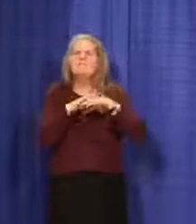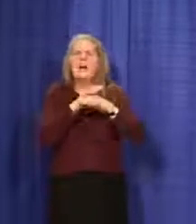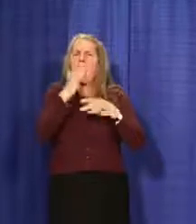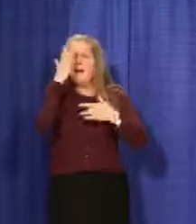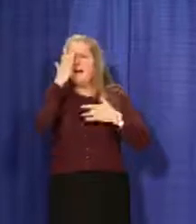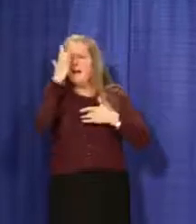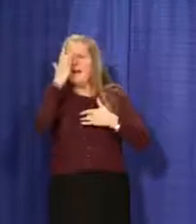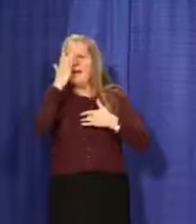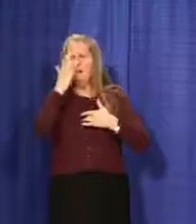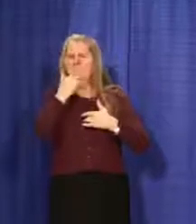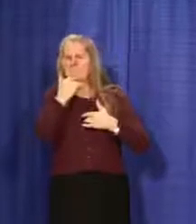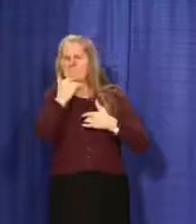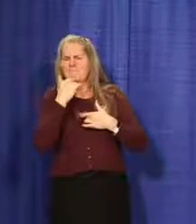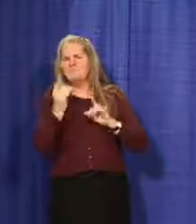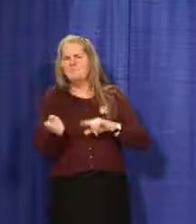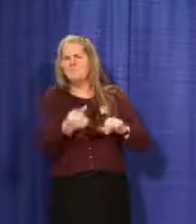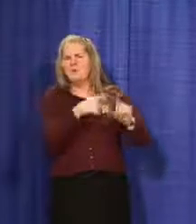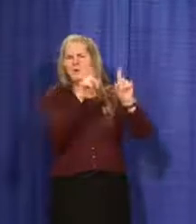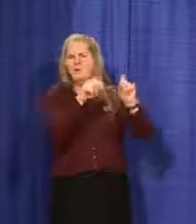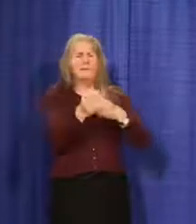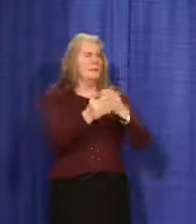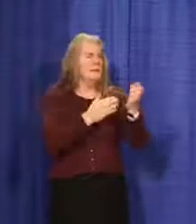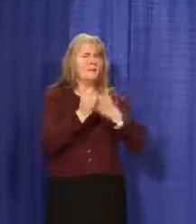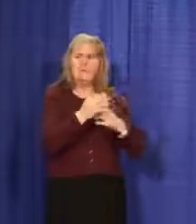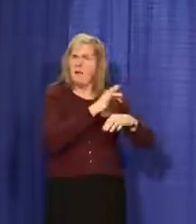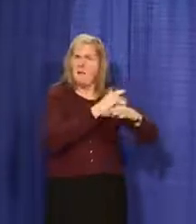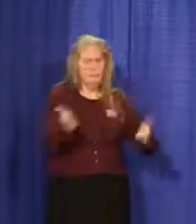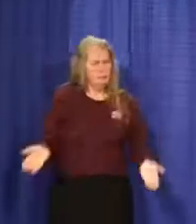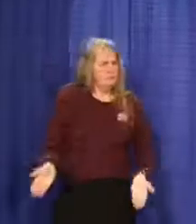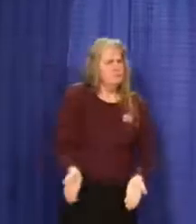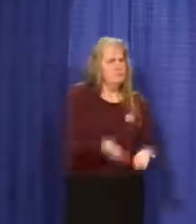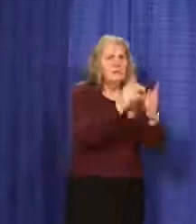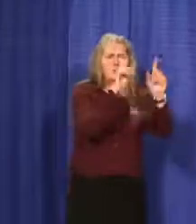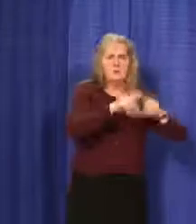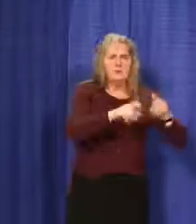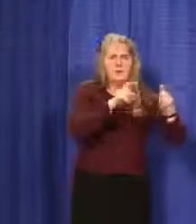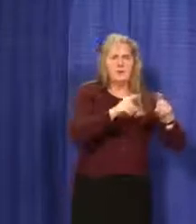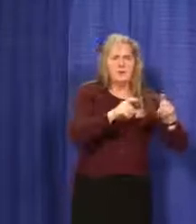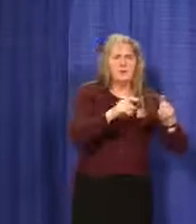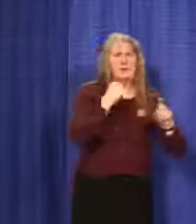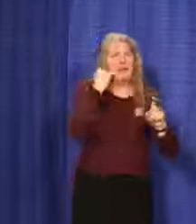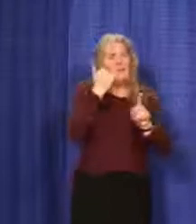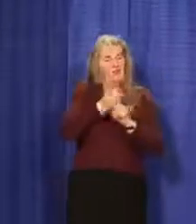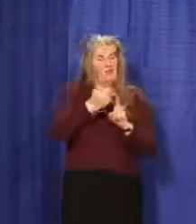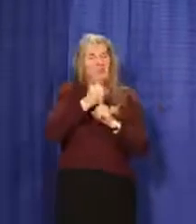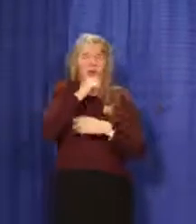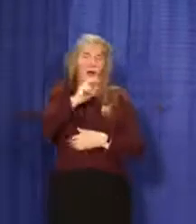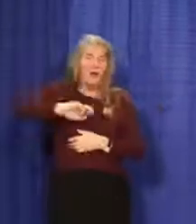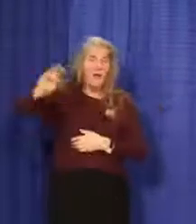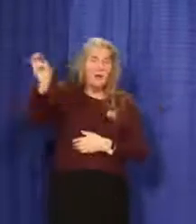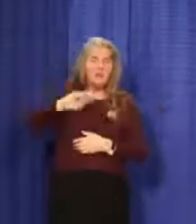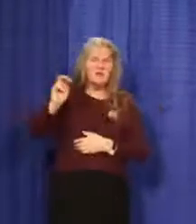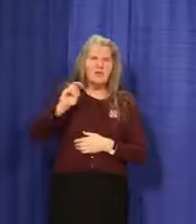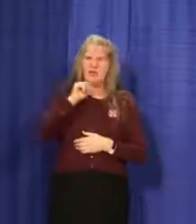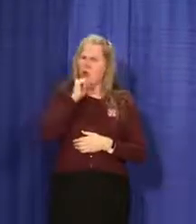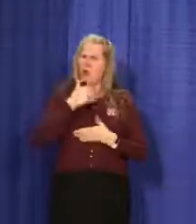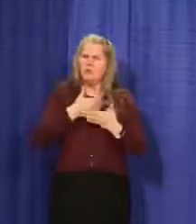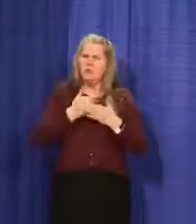Testing is always available when you have symptoms, no matter what, but if you have not troubled and if you're not a known contact of someone with